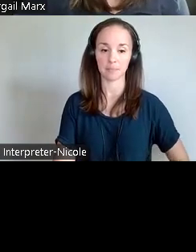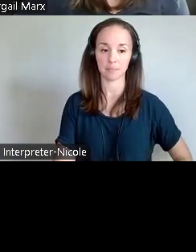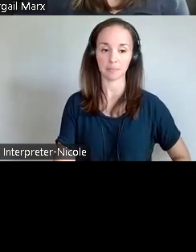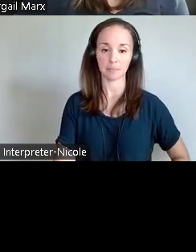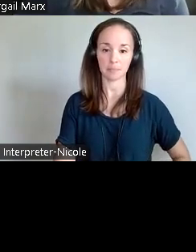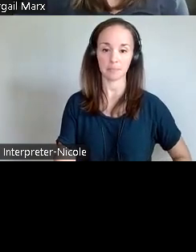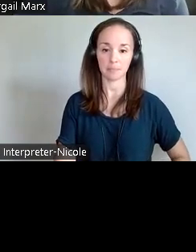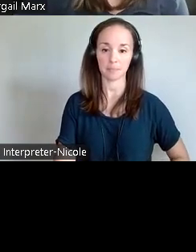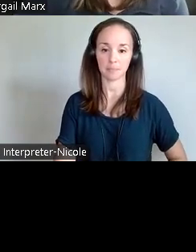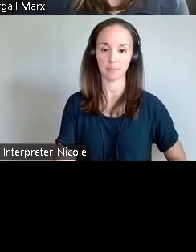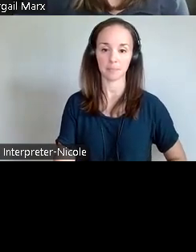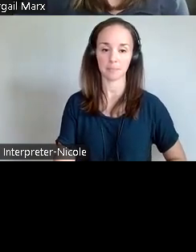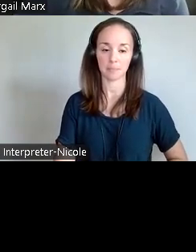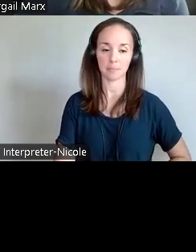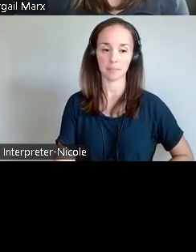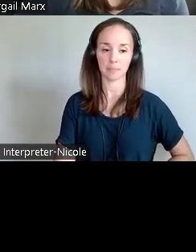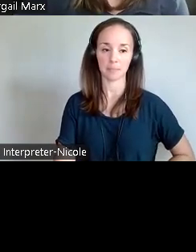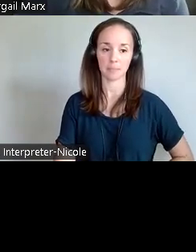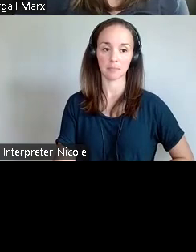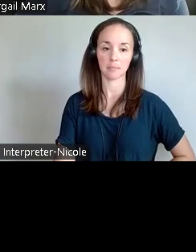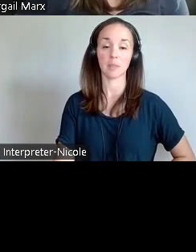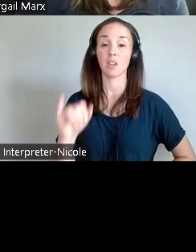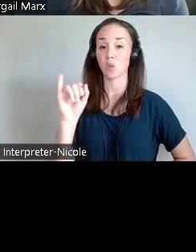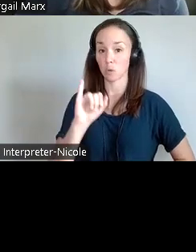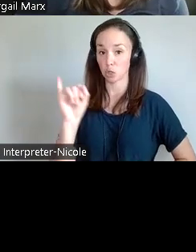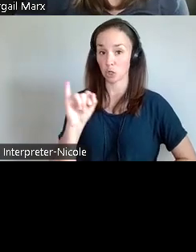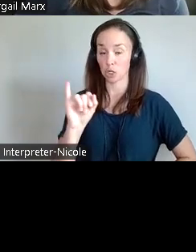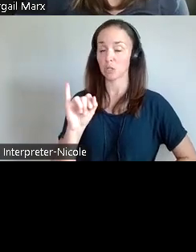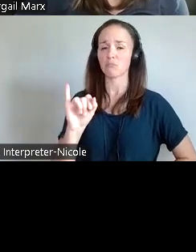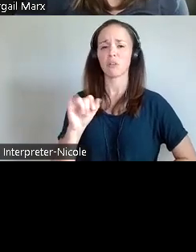So in addition to insurance as an option for funding, there are other county and state funds